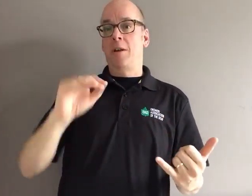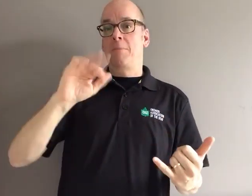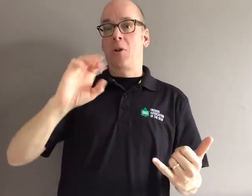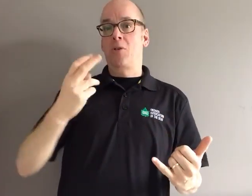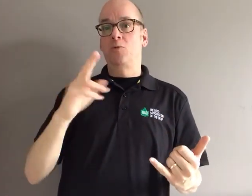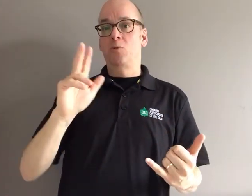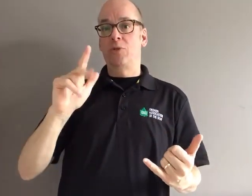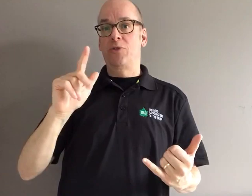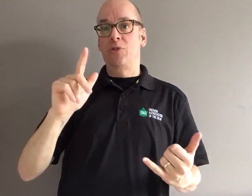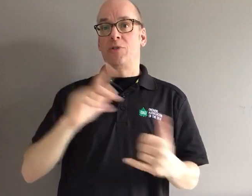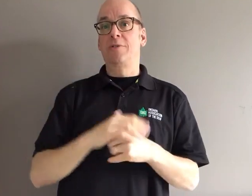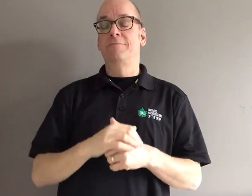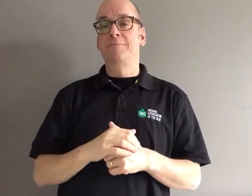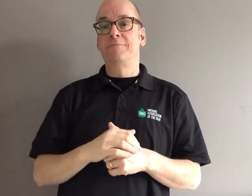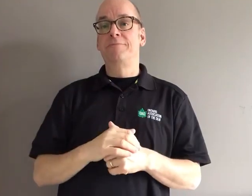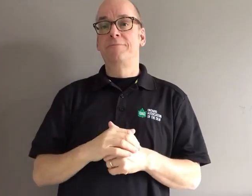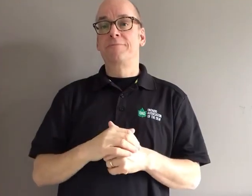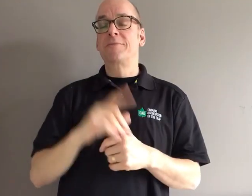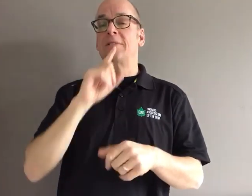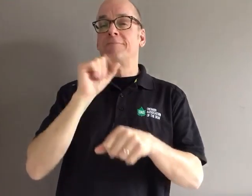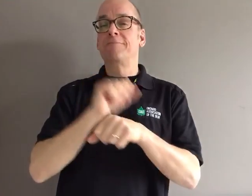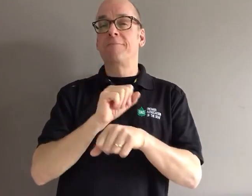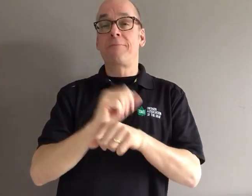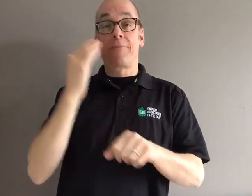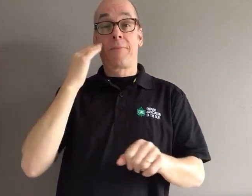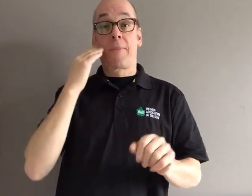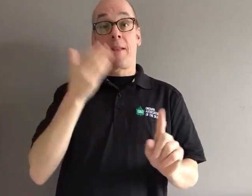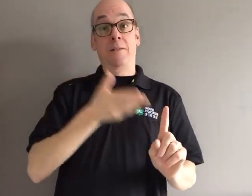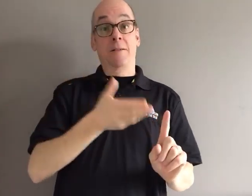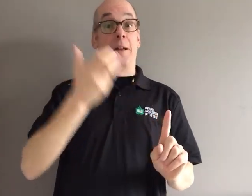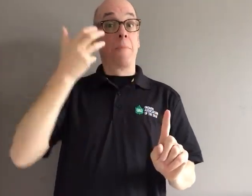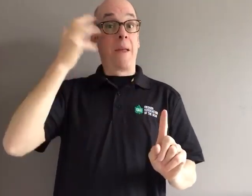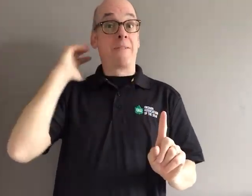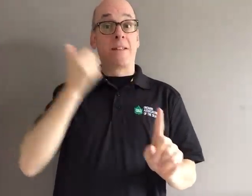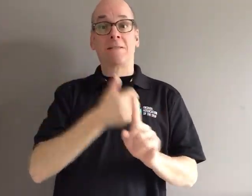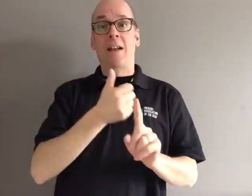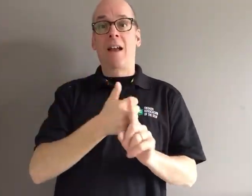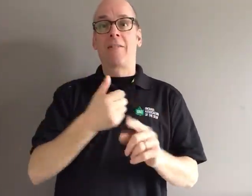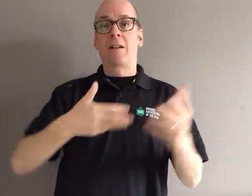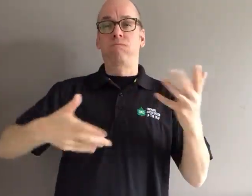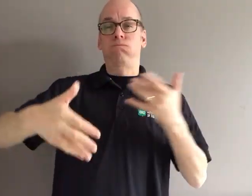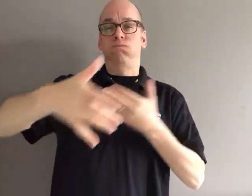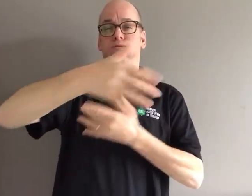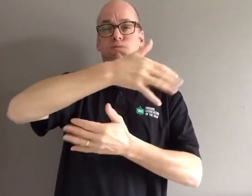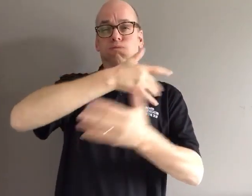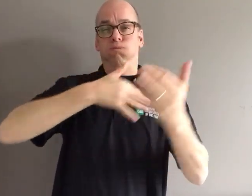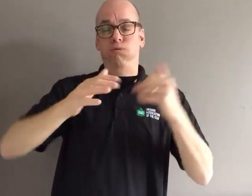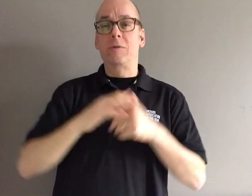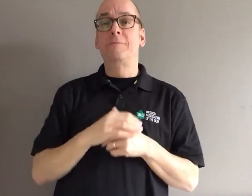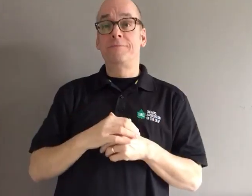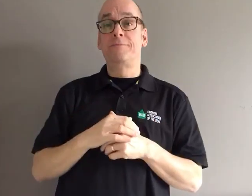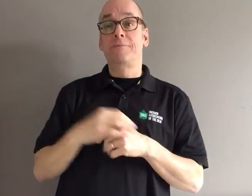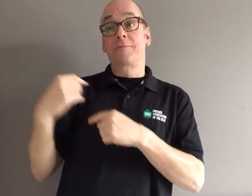happen with Mayfest until March 23. As you are aware, Mayfest is a large social event